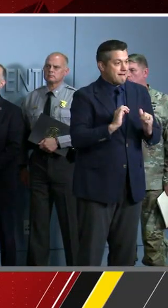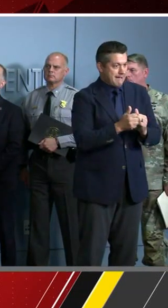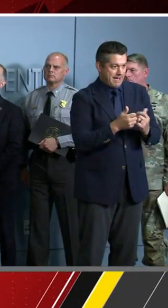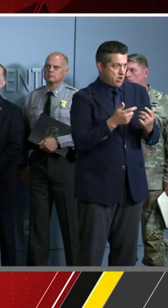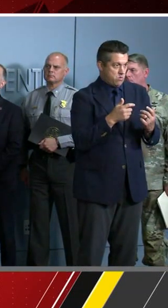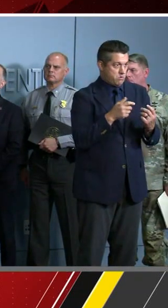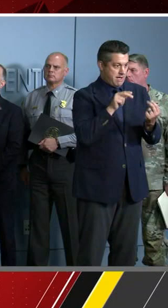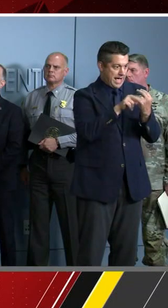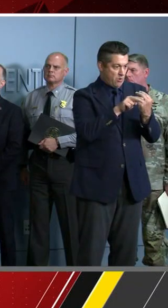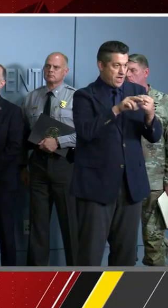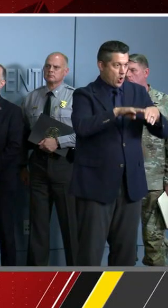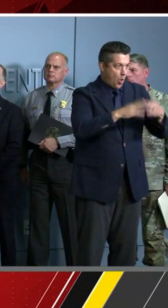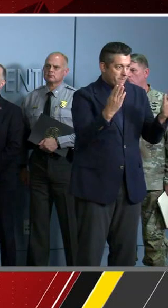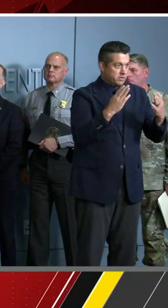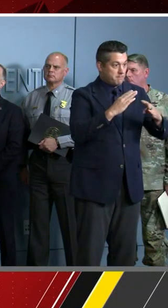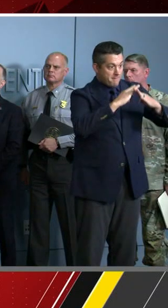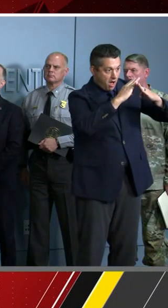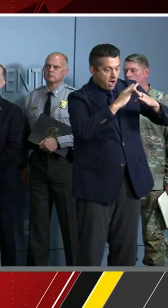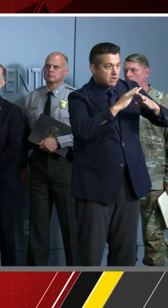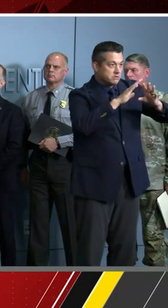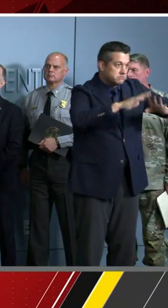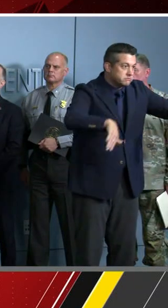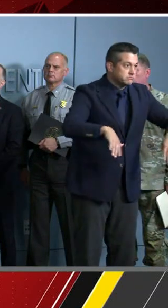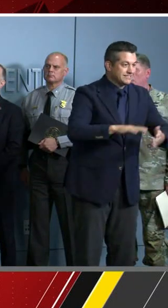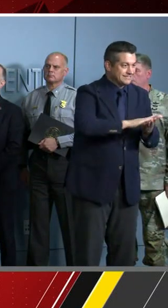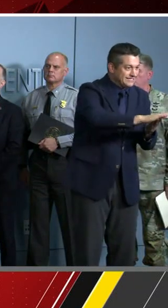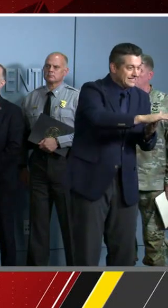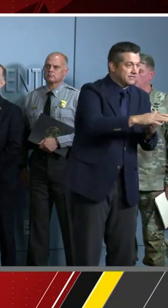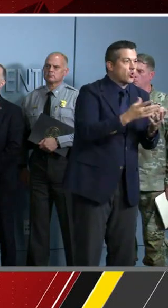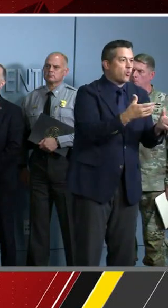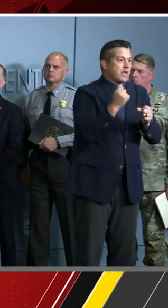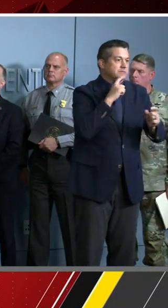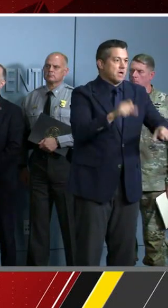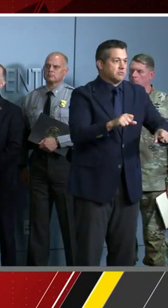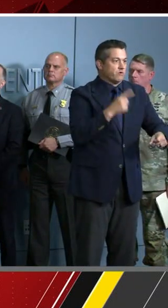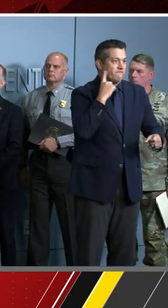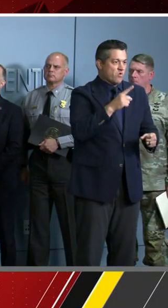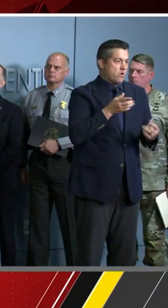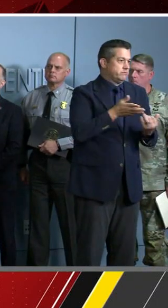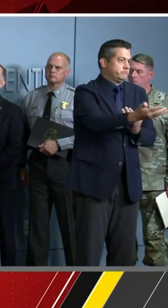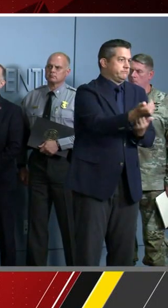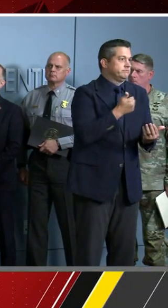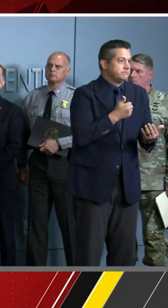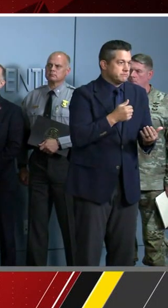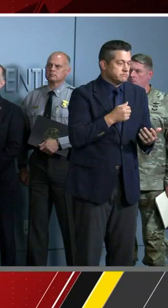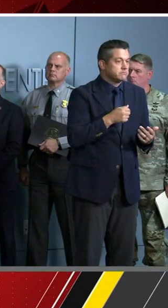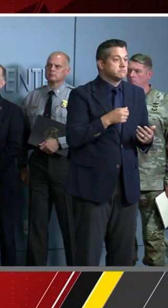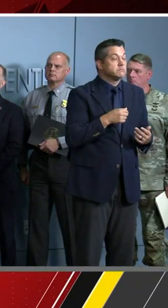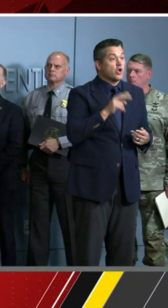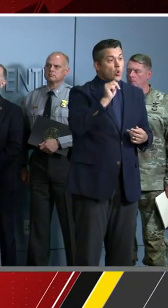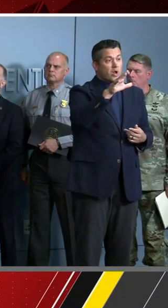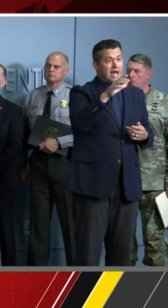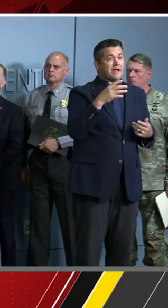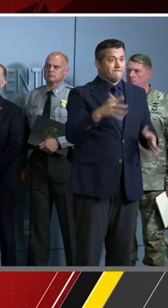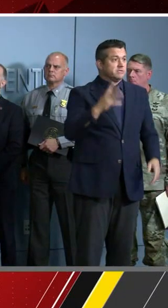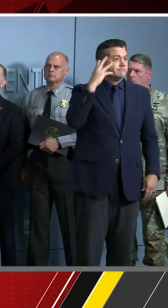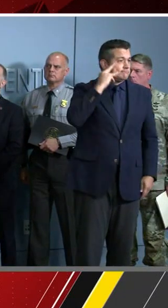open as quickly as possible. I